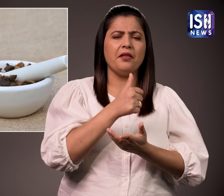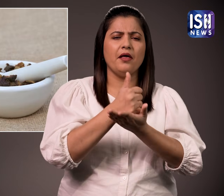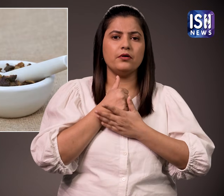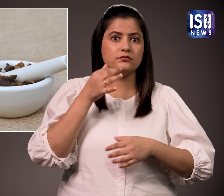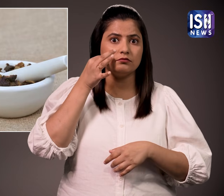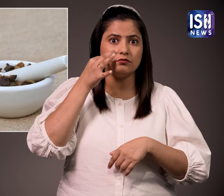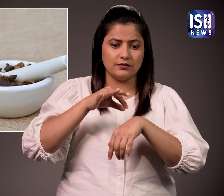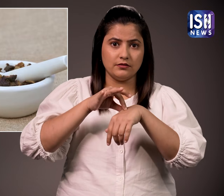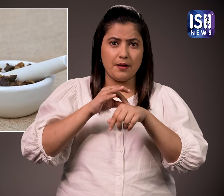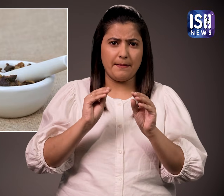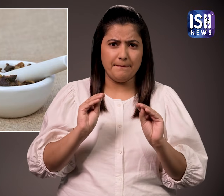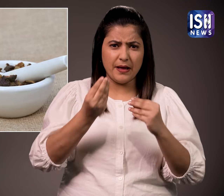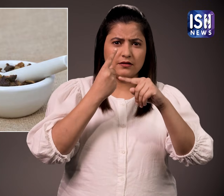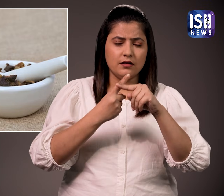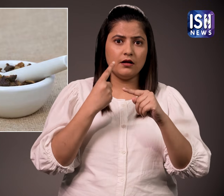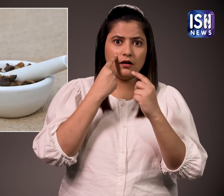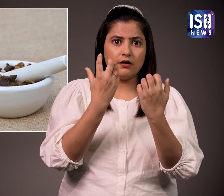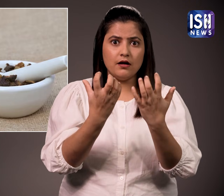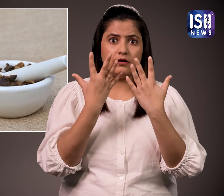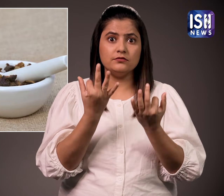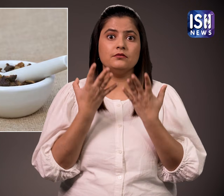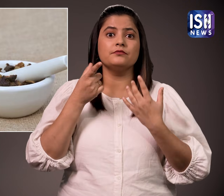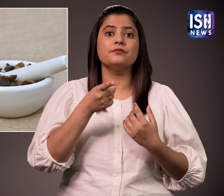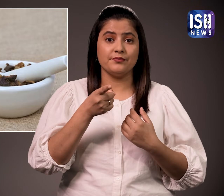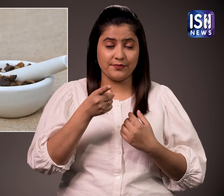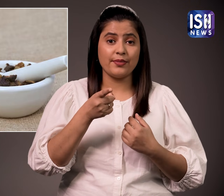helps better the skin and increases its glow.